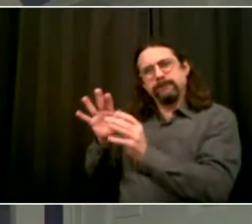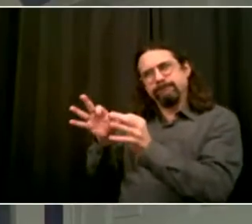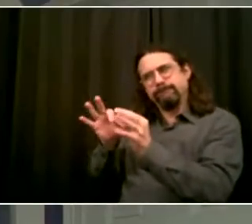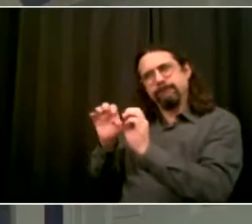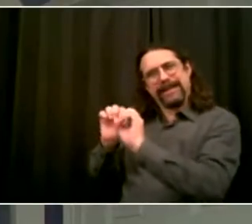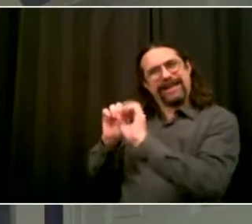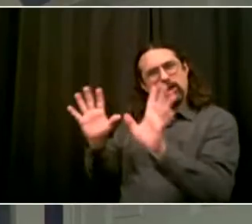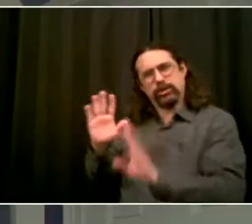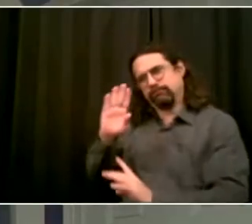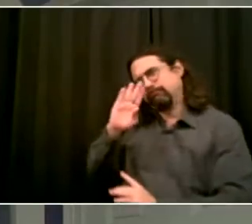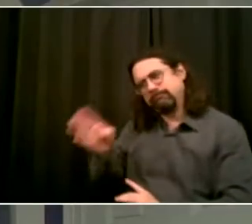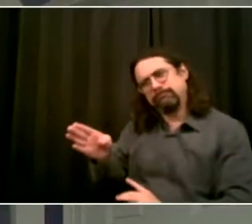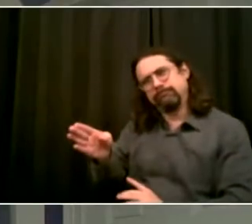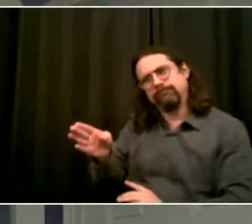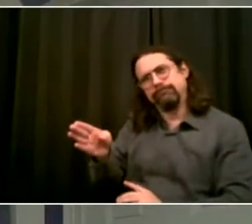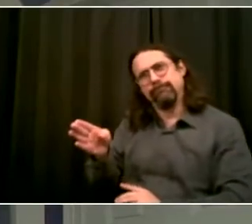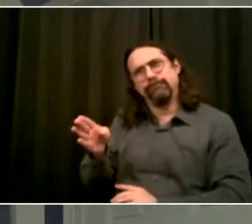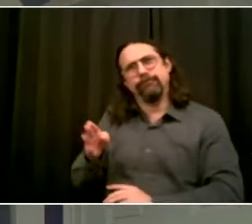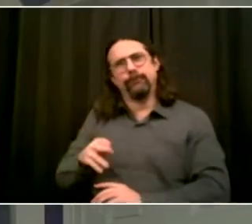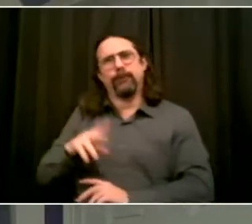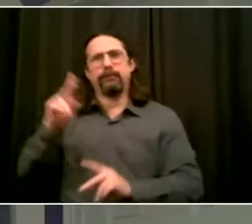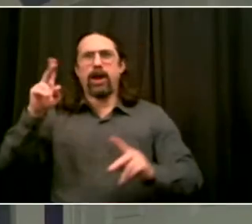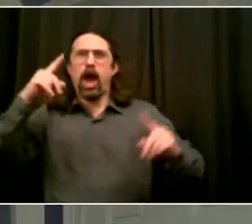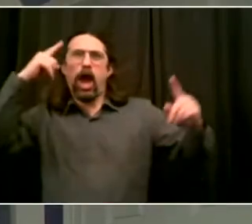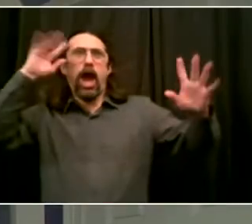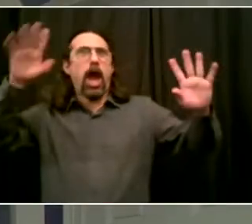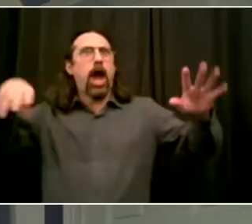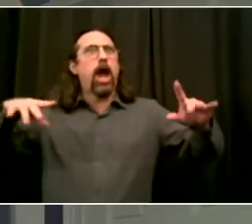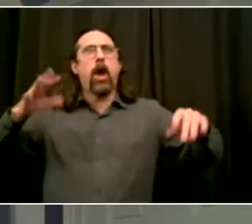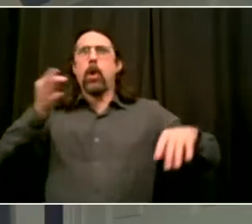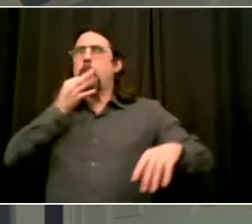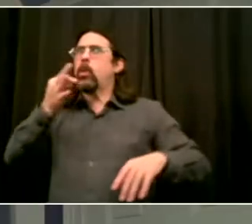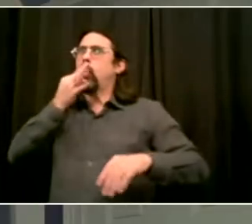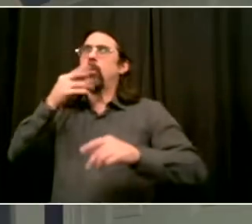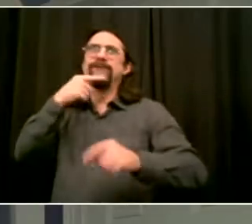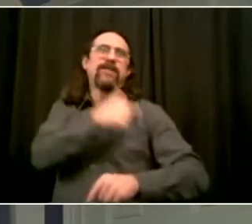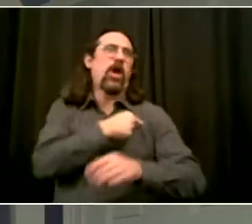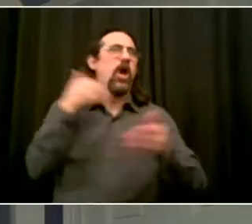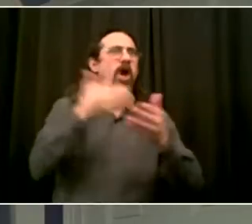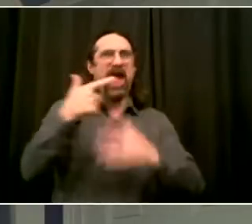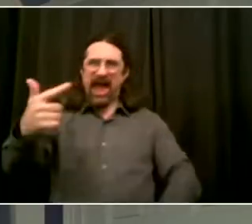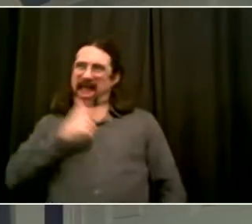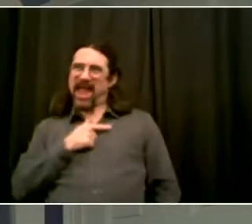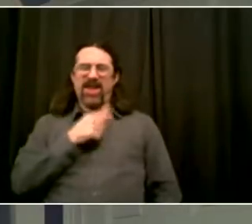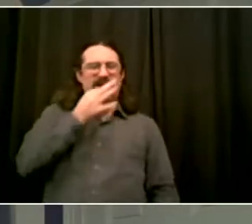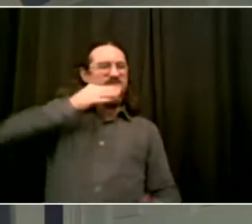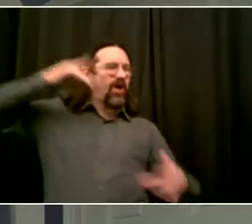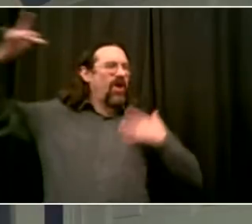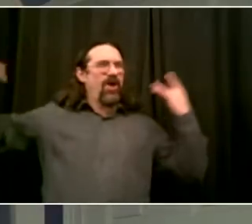BECAUSE WE ARE HEARING THIS IDEA OF TURNINGG THE COOERNRR ON THE CORONAVIRUS BECAUSE OF THE VACCINE. IT APPEARS THAT